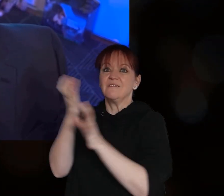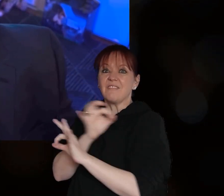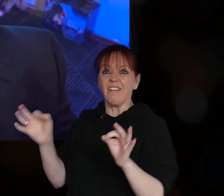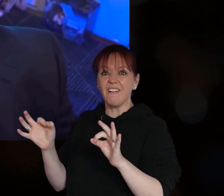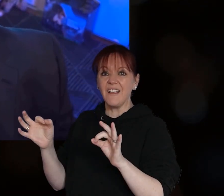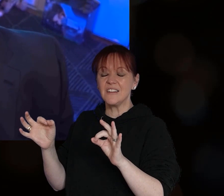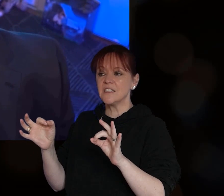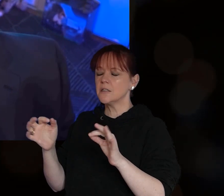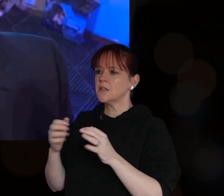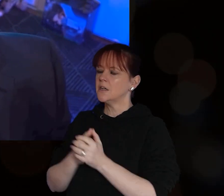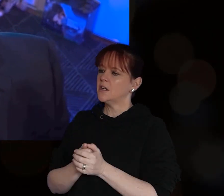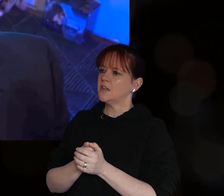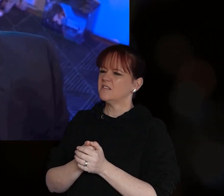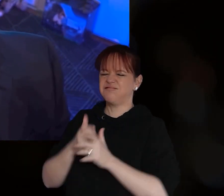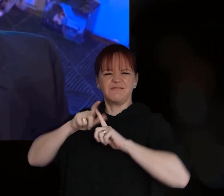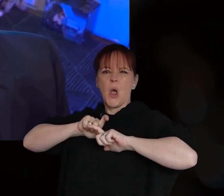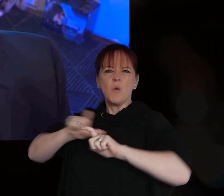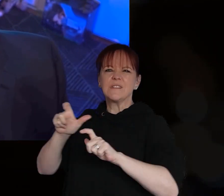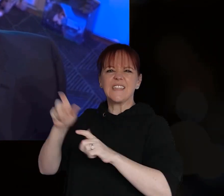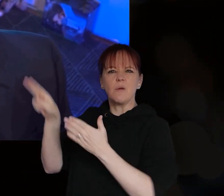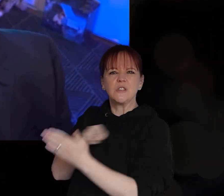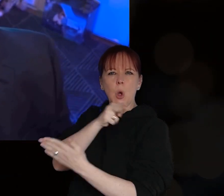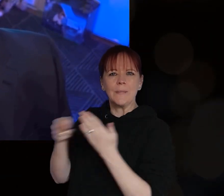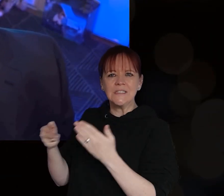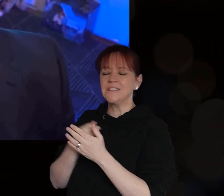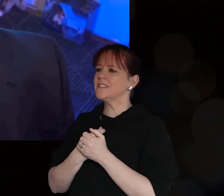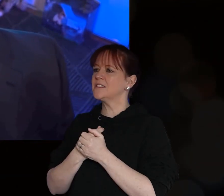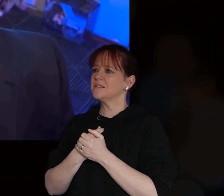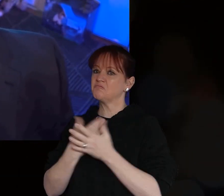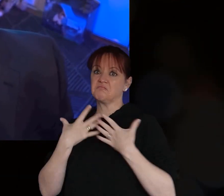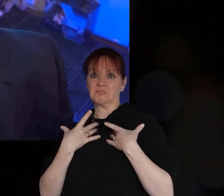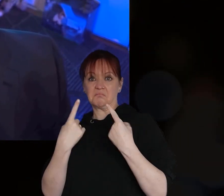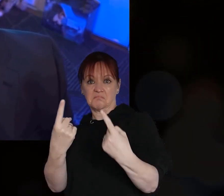I will just stick with nominees and maybe leave it up to you for next year